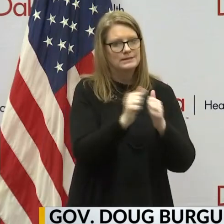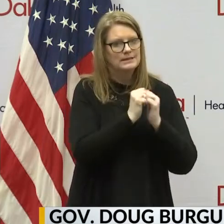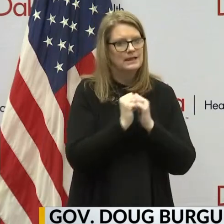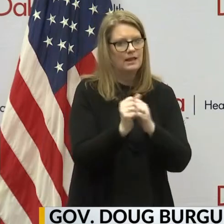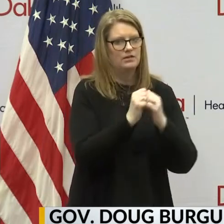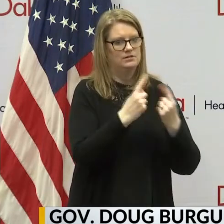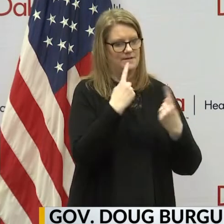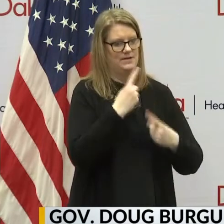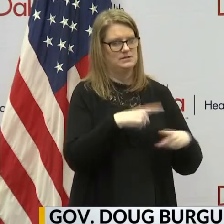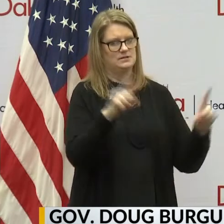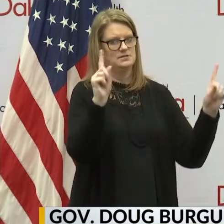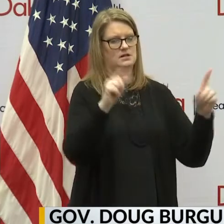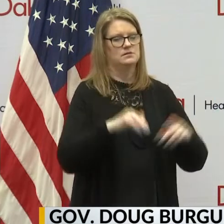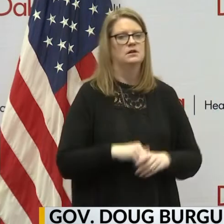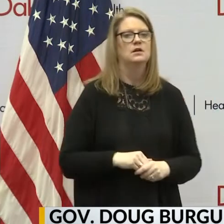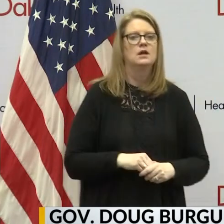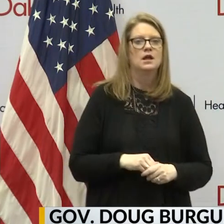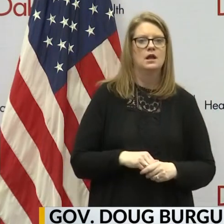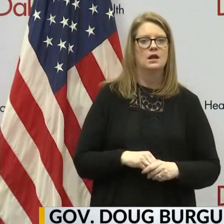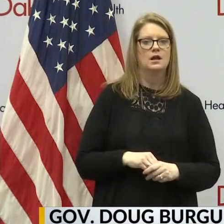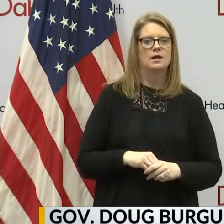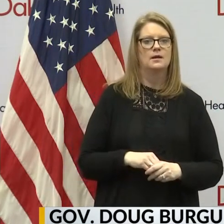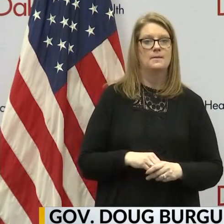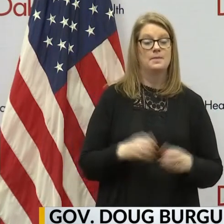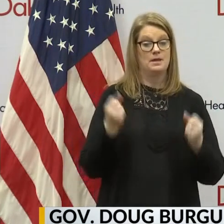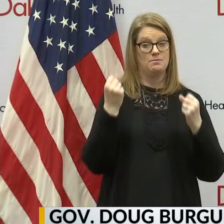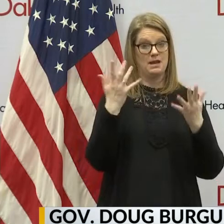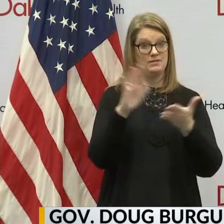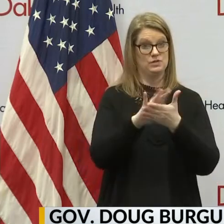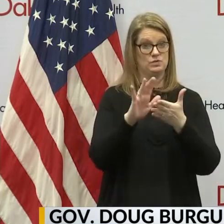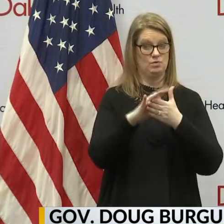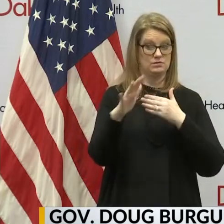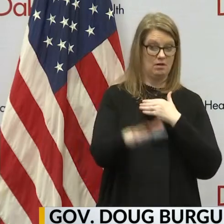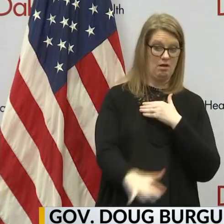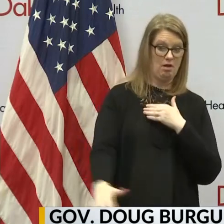GET THROUGH THOSE PLANS. I'M DEEPLY GRATEFUL TO SUPERINTENDENTS, PRINCIPALS, TEACHERS, INSTRUCTORS AND STAFF FOR ALL THE HARD WORK THEY MAY